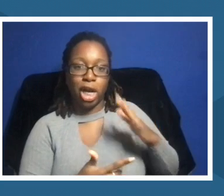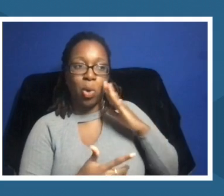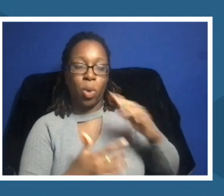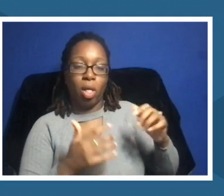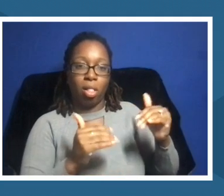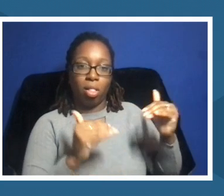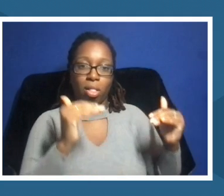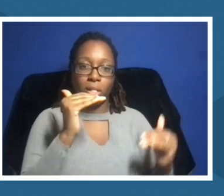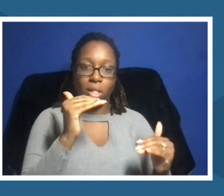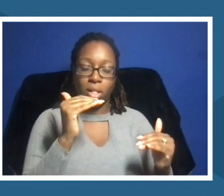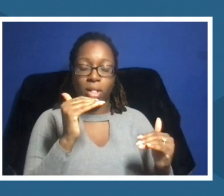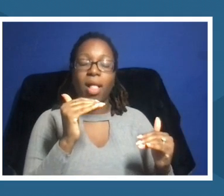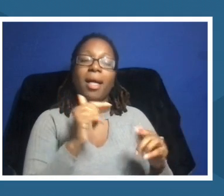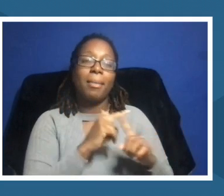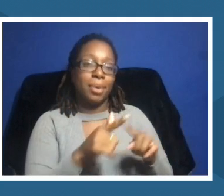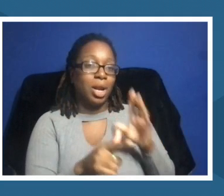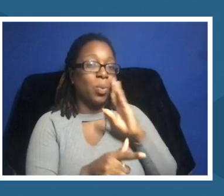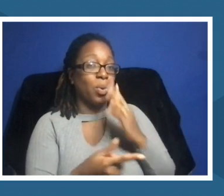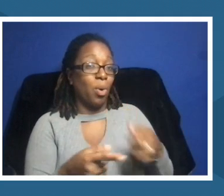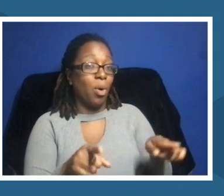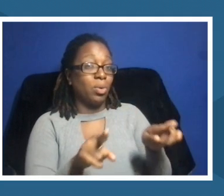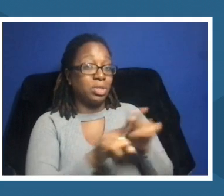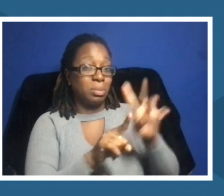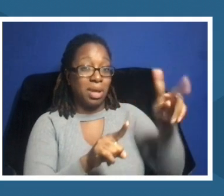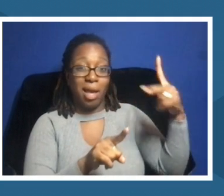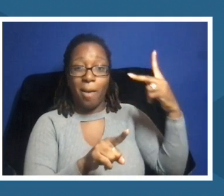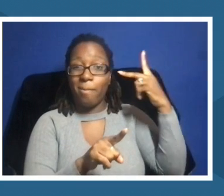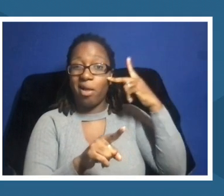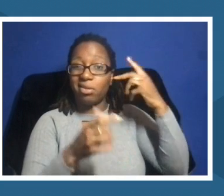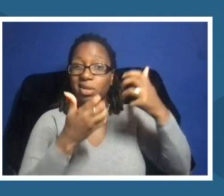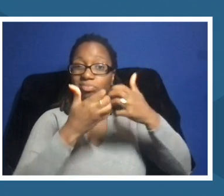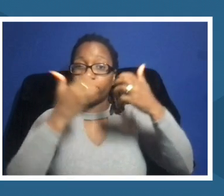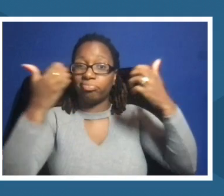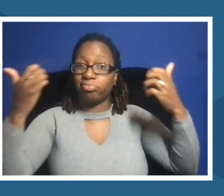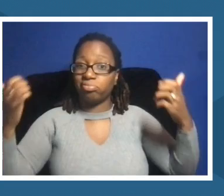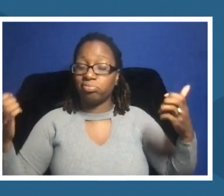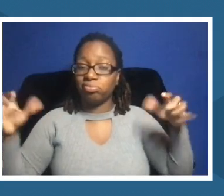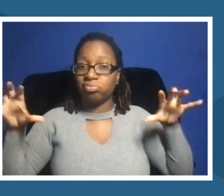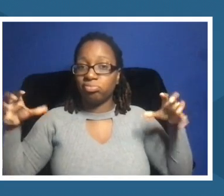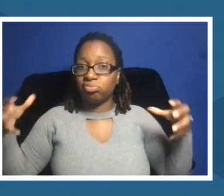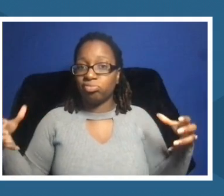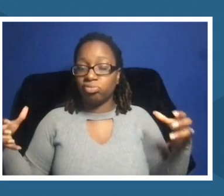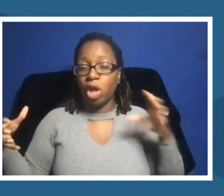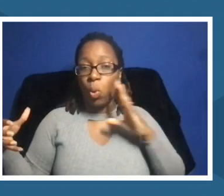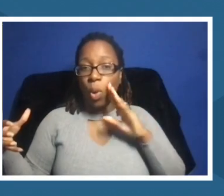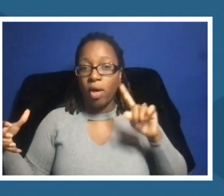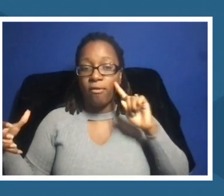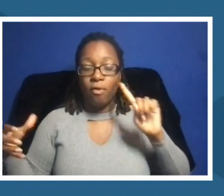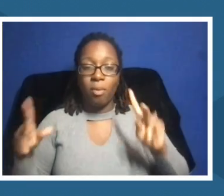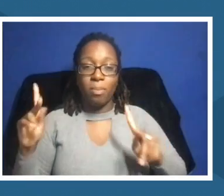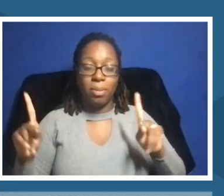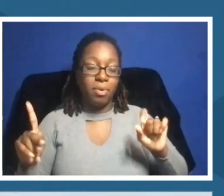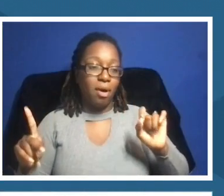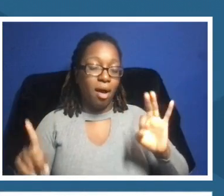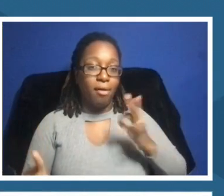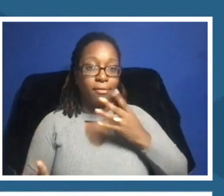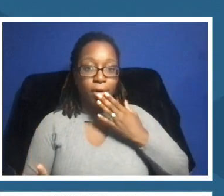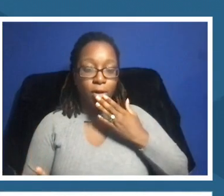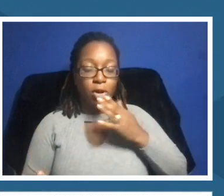racial wedge politics that divides solidarity among people of color and perpetuate anti-blackness